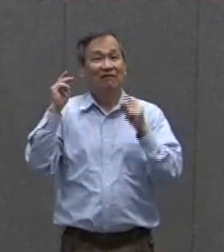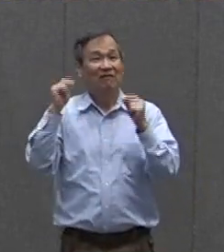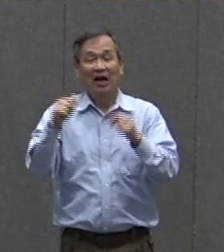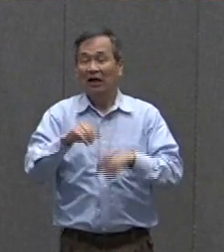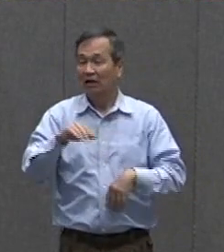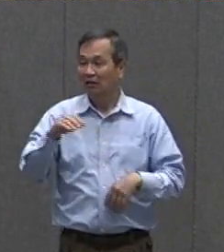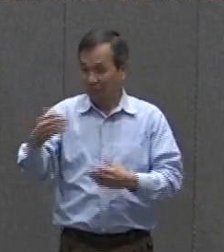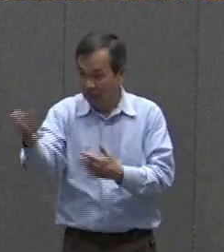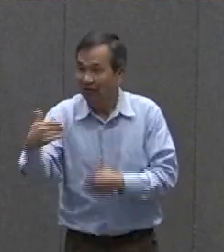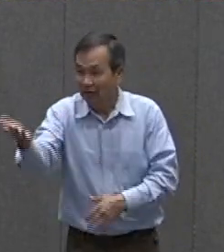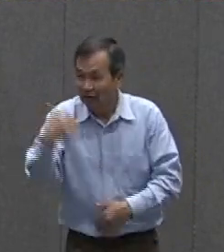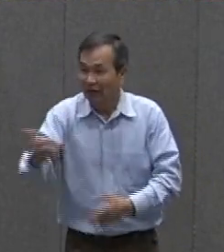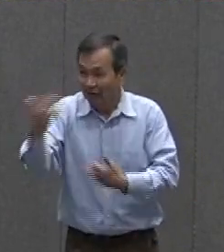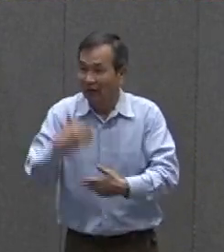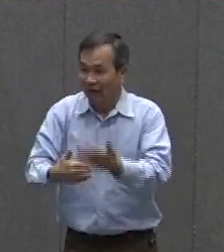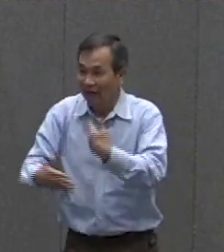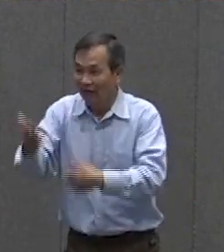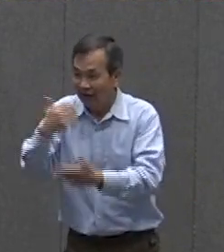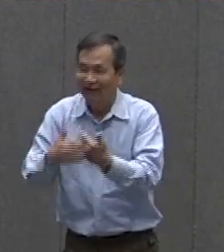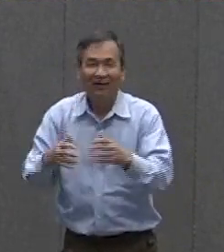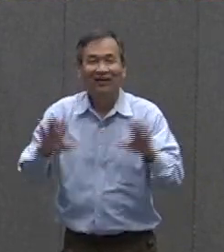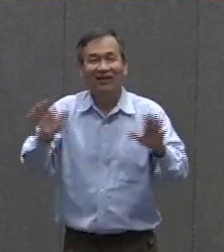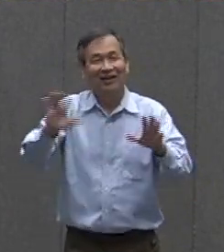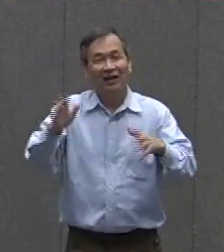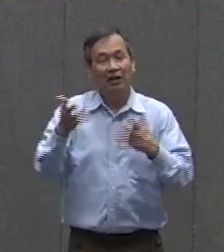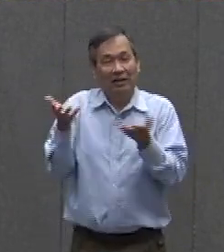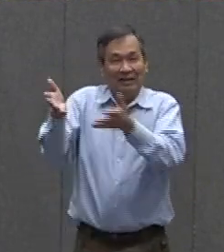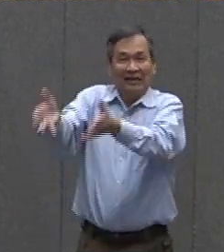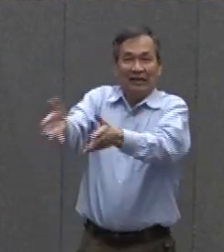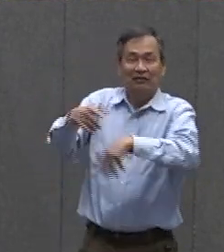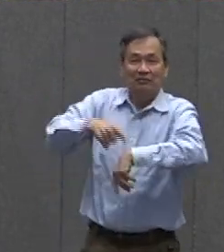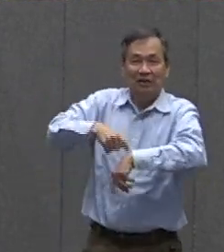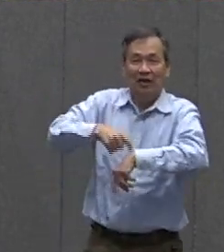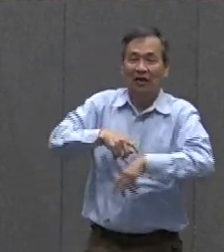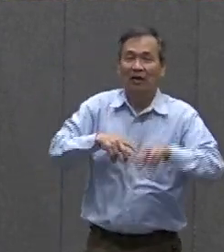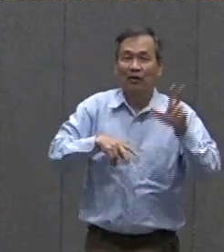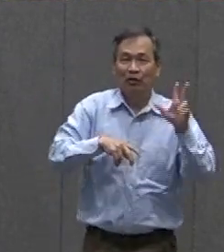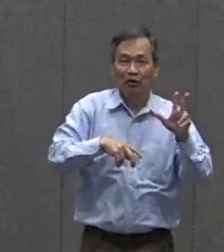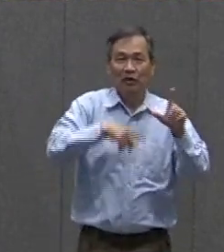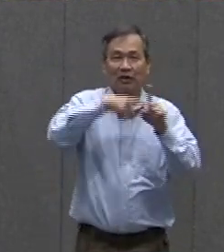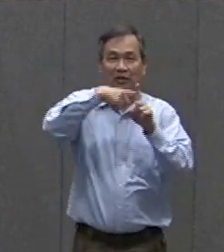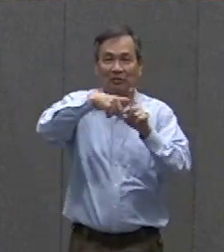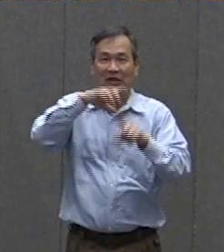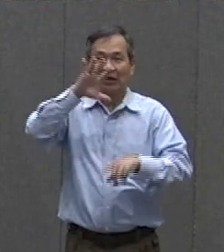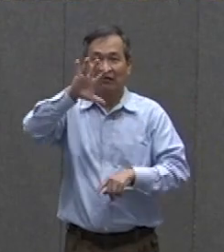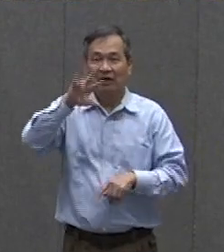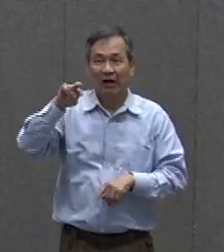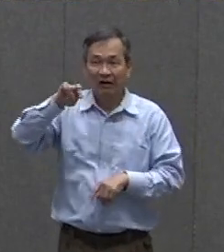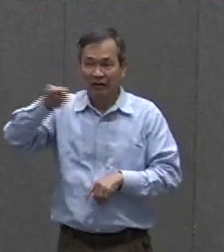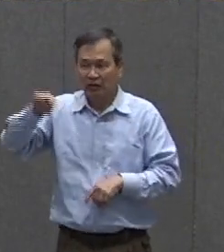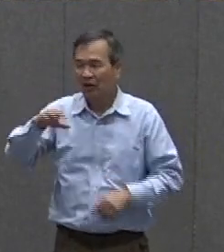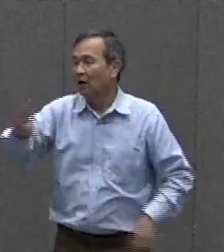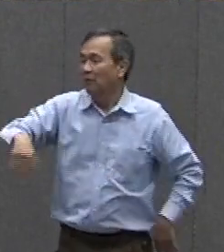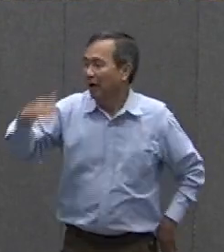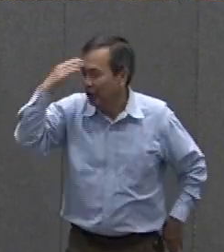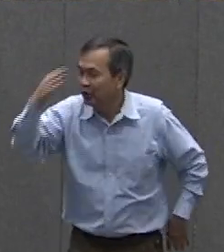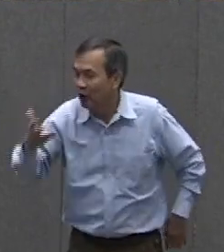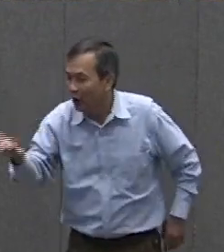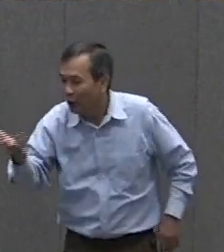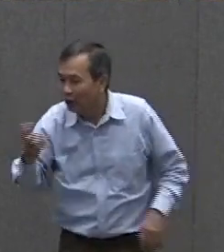you may even be giving them the answer without meaning to. Three plus five equals... You know this answer, you know it, it's eight, right?